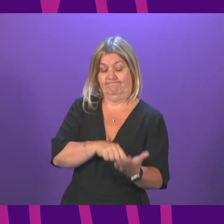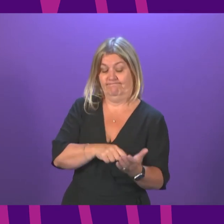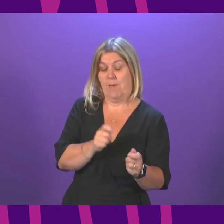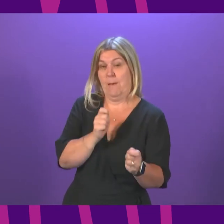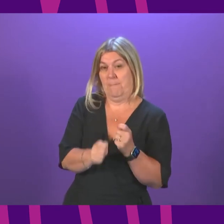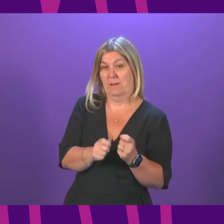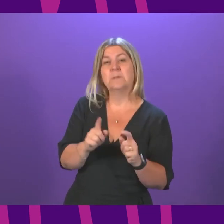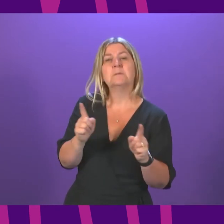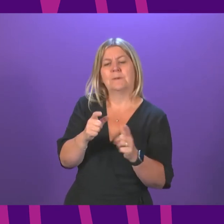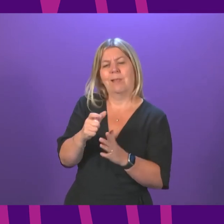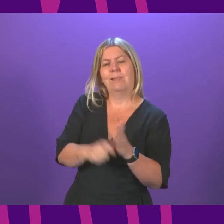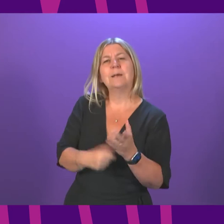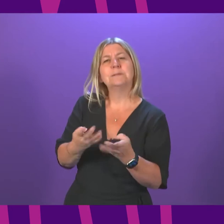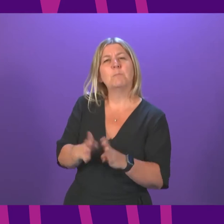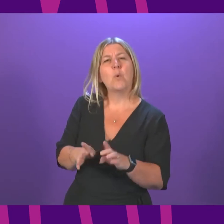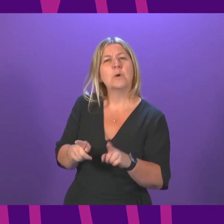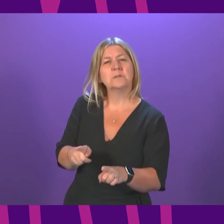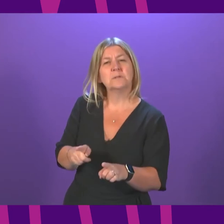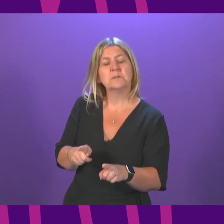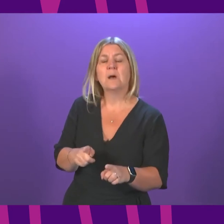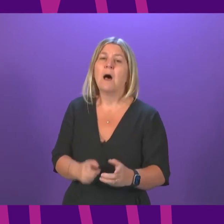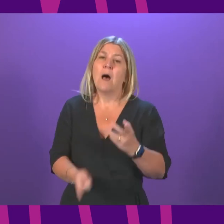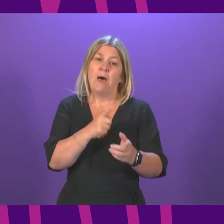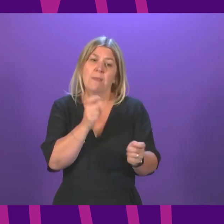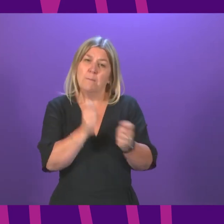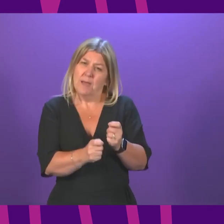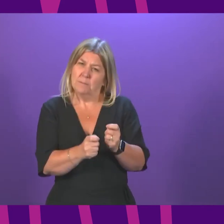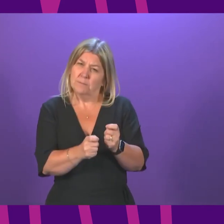The other amendment, which was in the name of Alex Cole-Hamilton, dealt with councils.